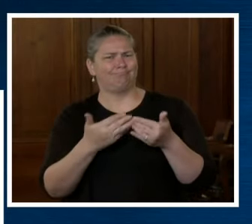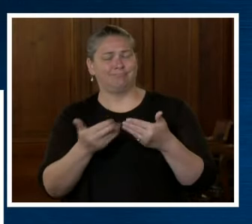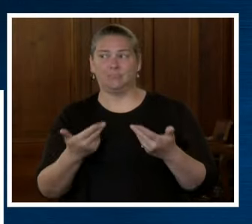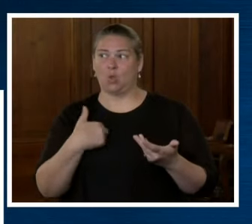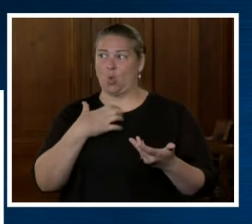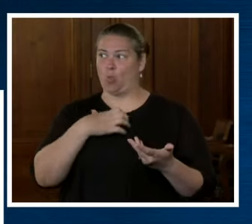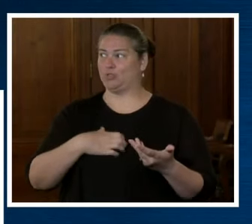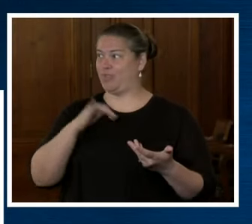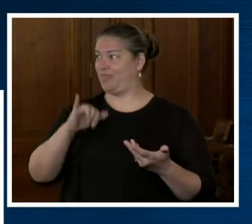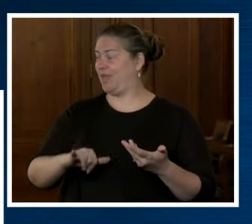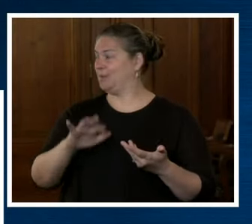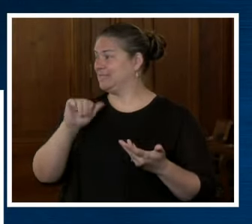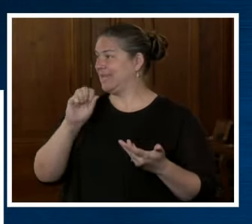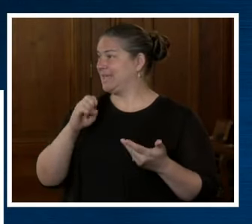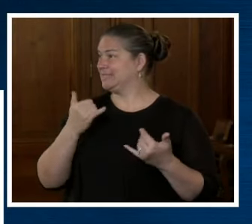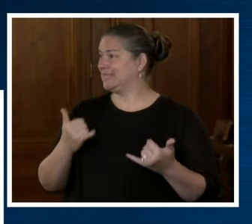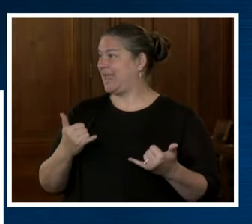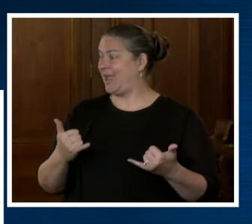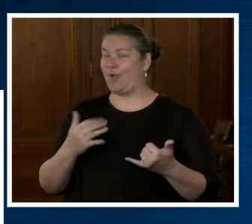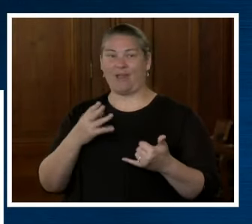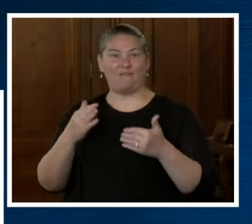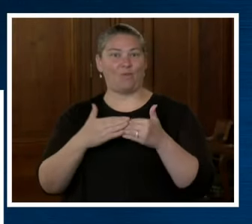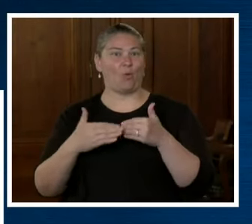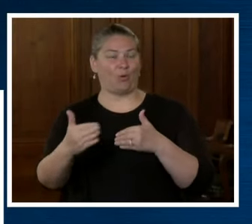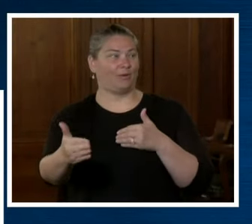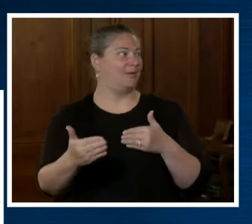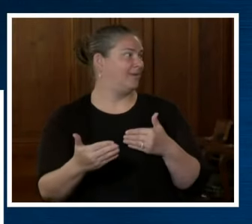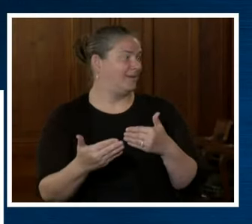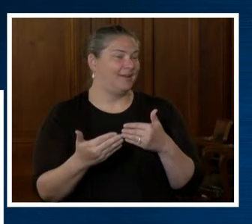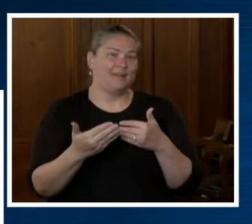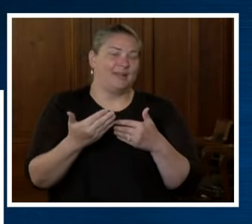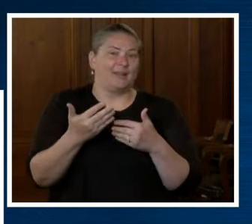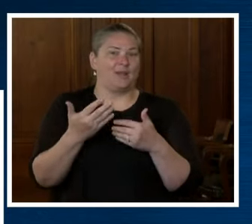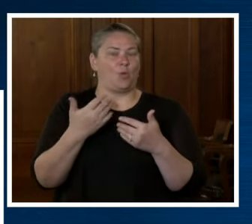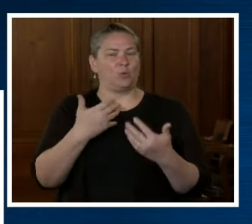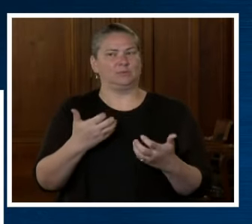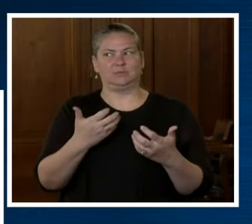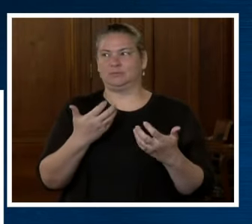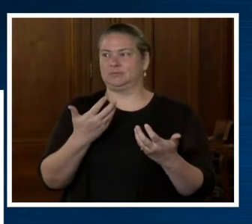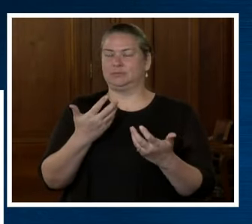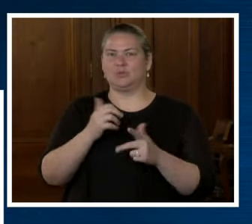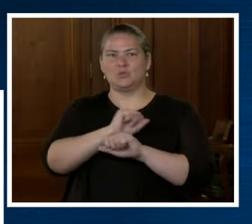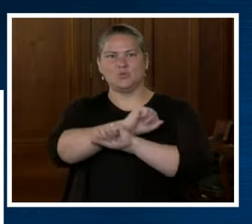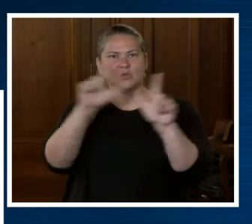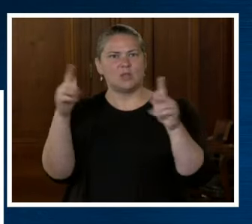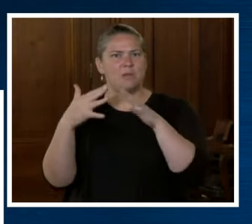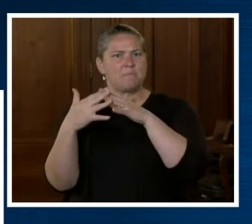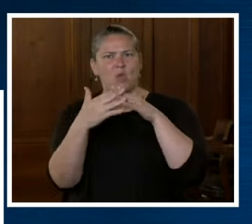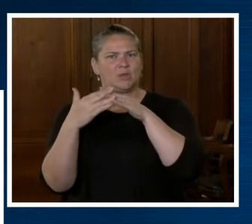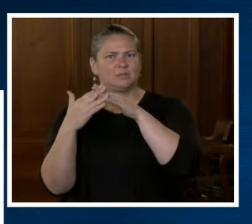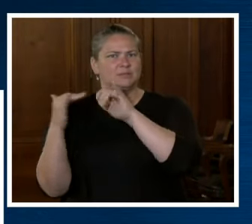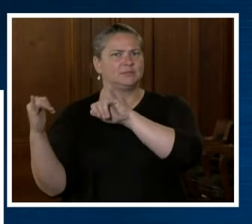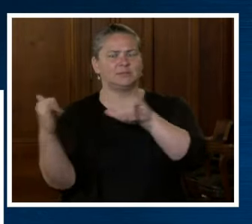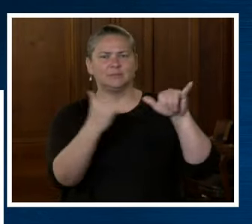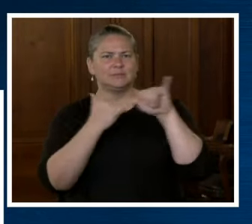WE HAD PLATEAUED AND SOME OF THAT DATA WAS COMING OUT ACROSS THE UNITED STATES, THE WHITE HOUSE PUT OUT THEIR GUIDANCE OF